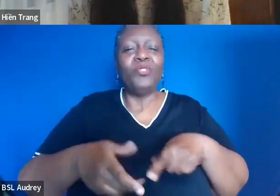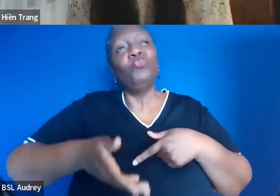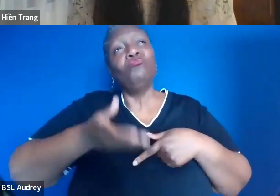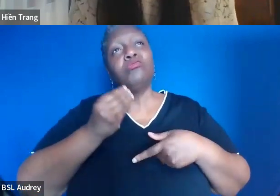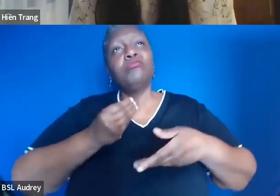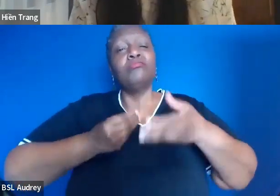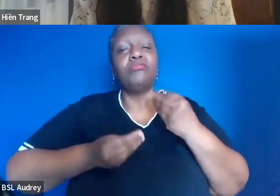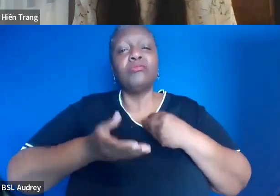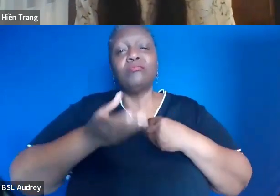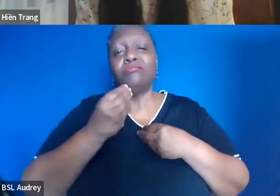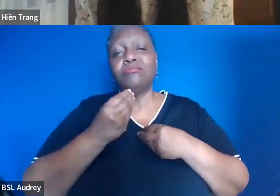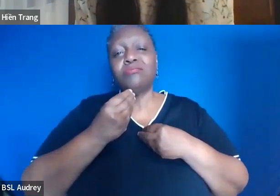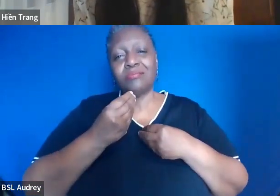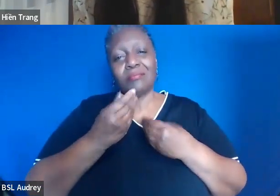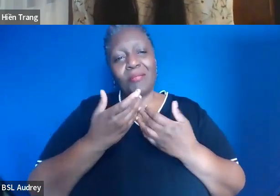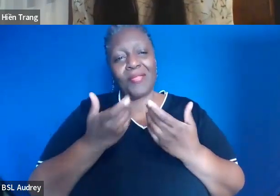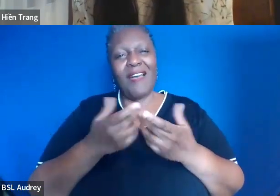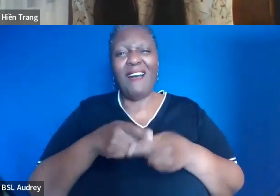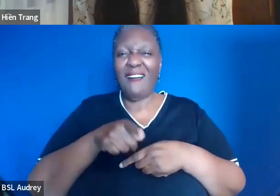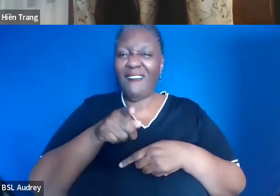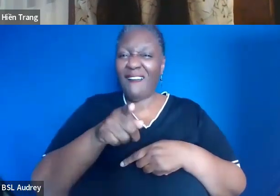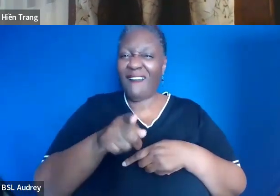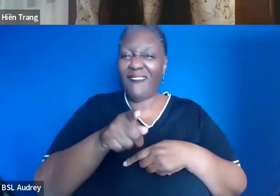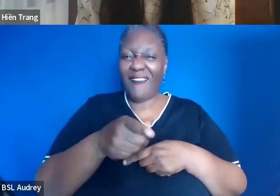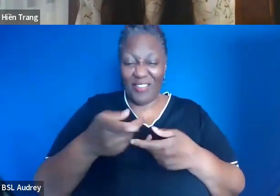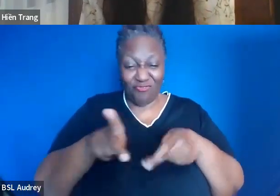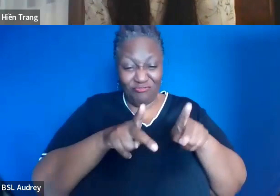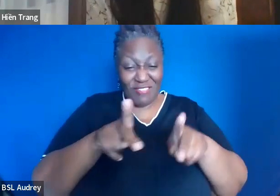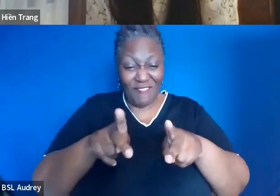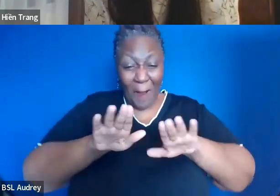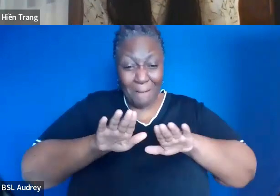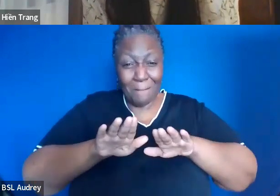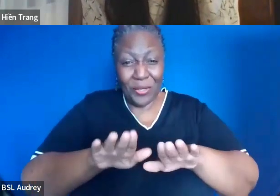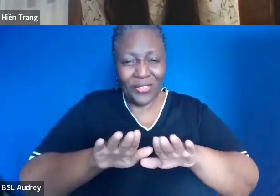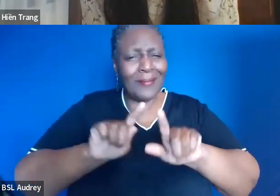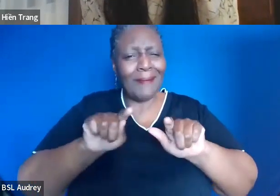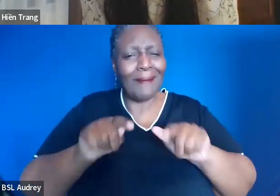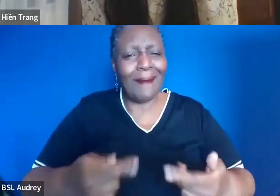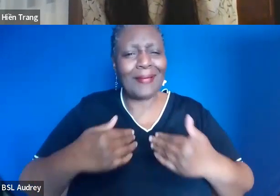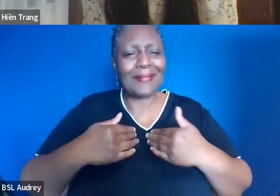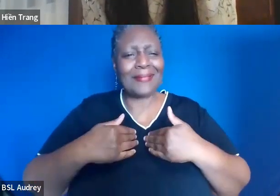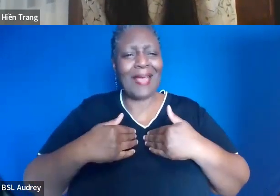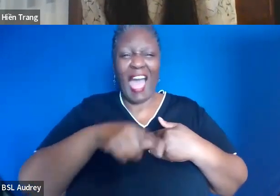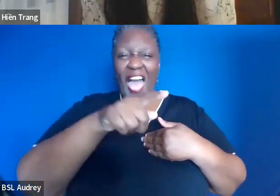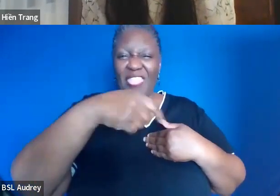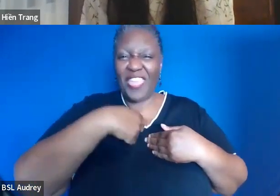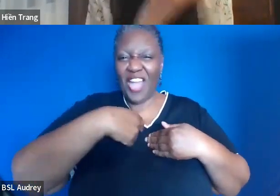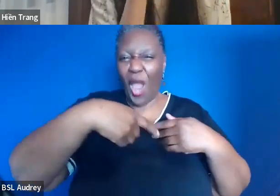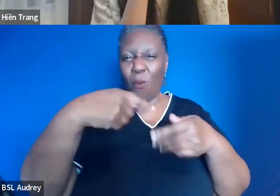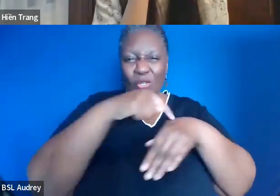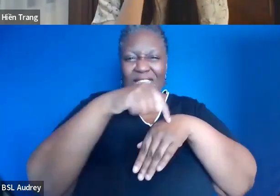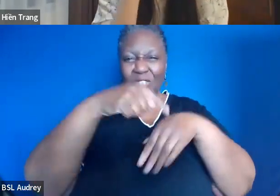you can't push the river my gosh I'm gonna have it tattooed on my forehead that's wonderful